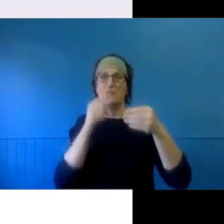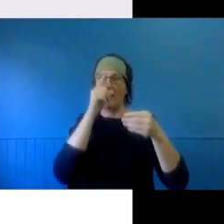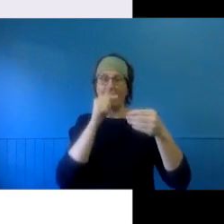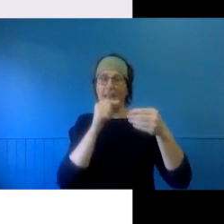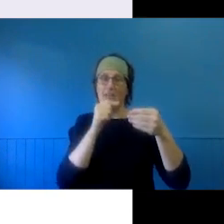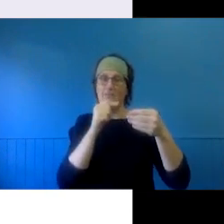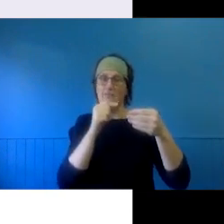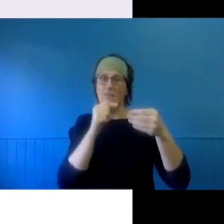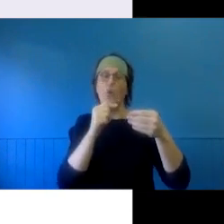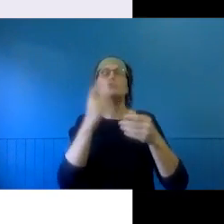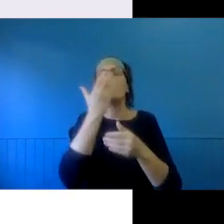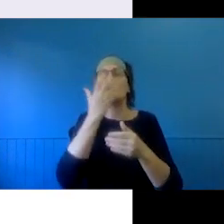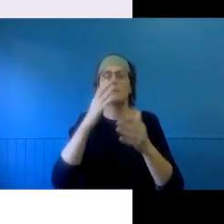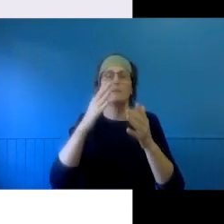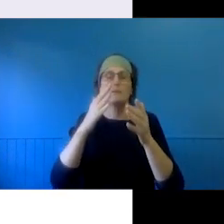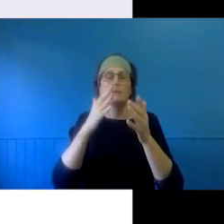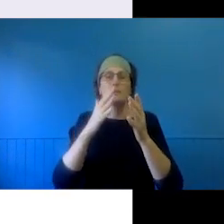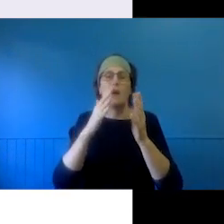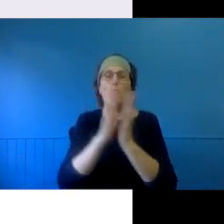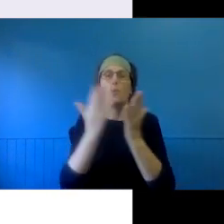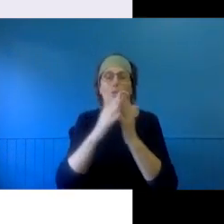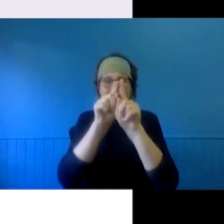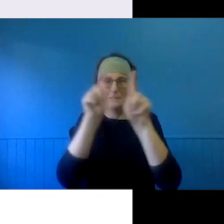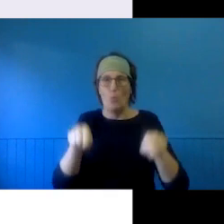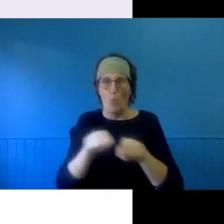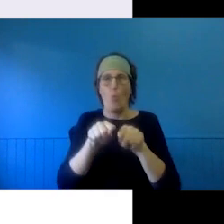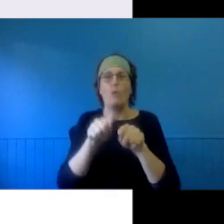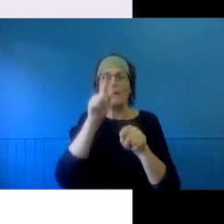weren't so heavy that the jeans would fall off, but had just enough